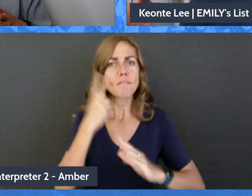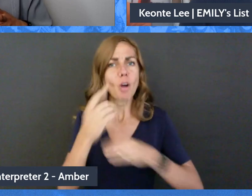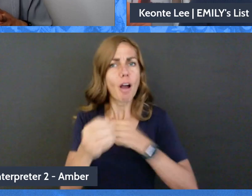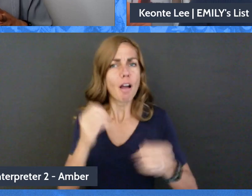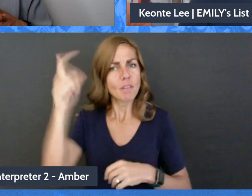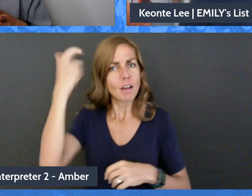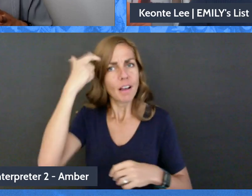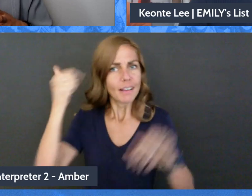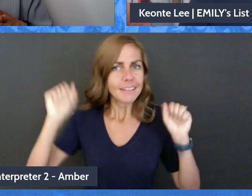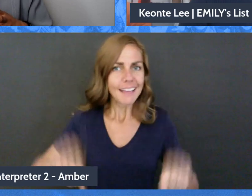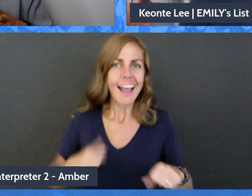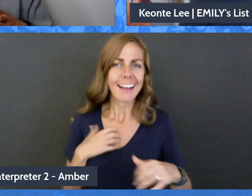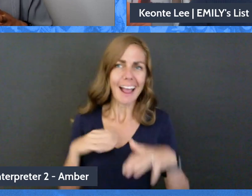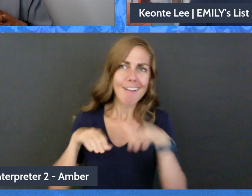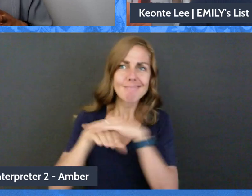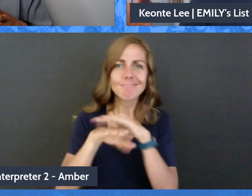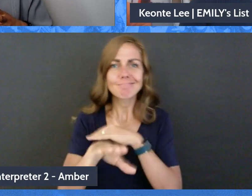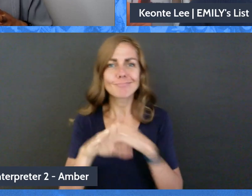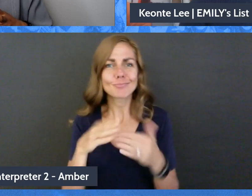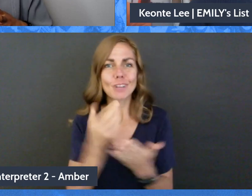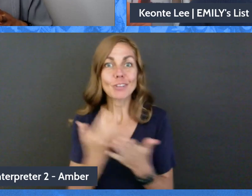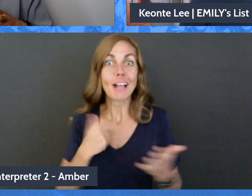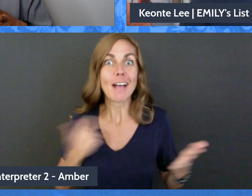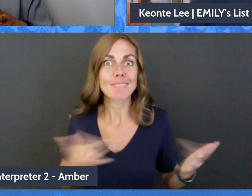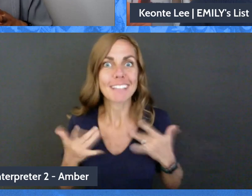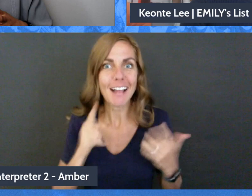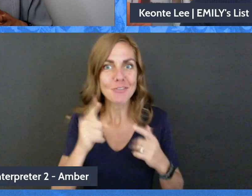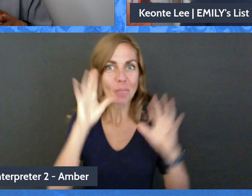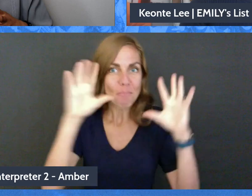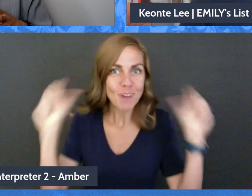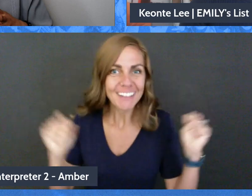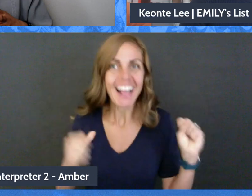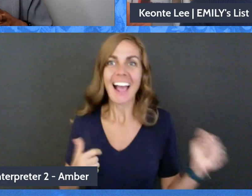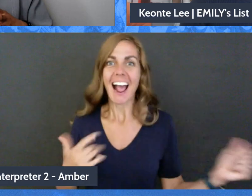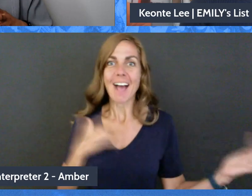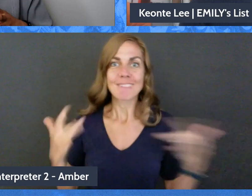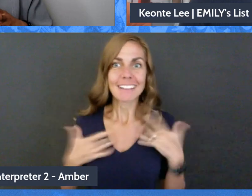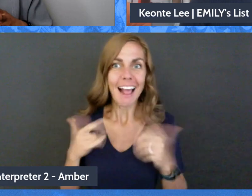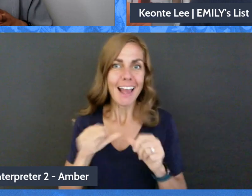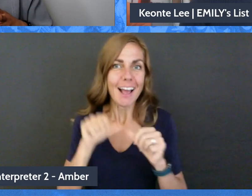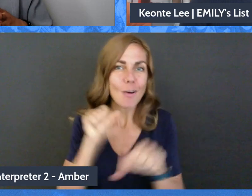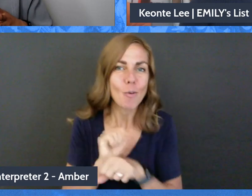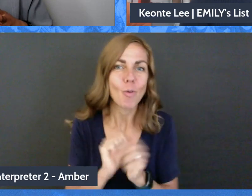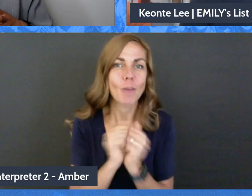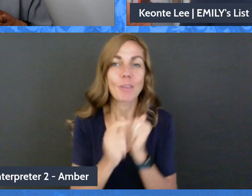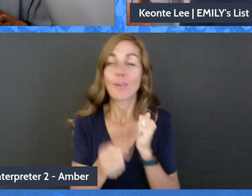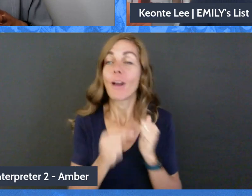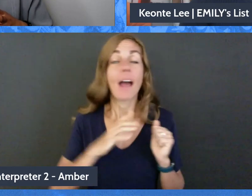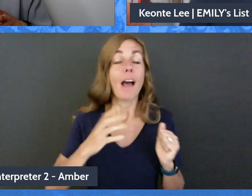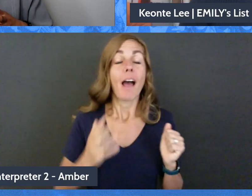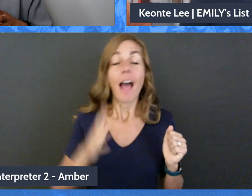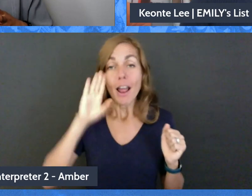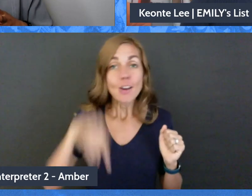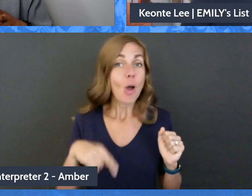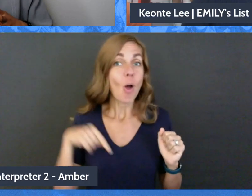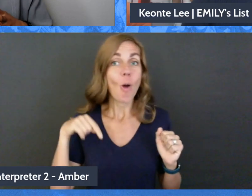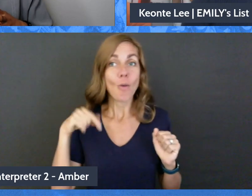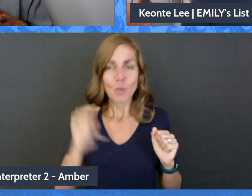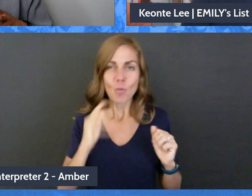I'm excited that you are our president, I'm excited to continue this work with you, and I know you're gonna take the organization to new and higher heights.